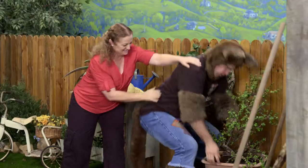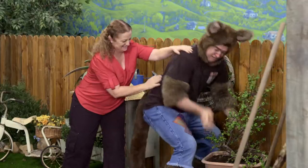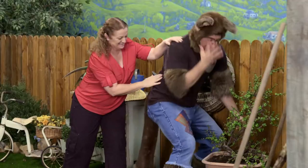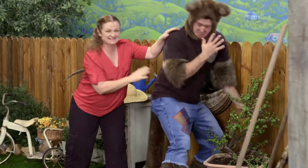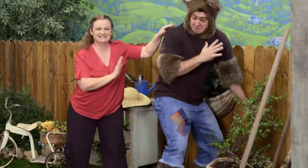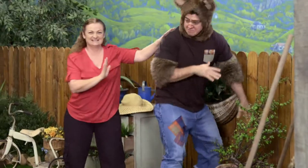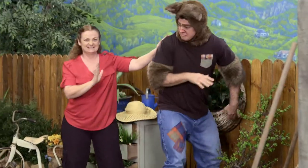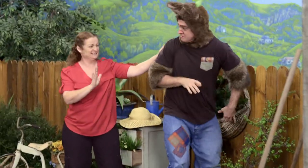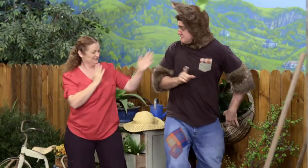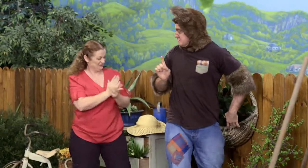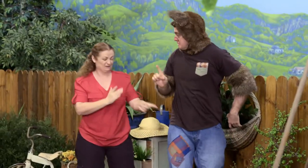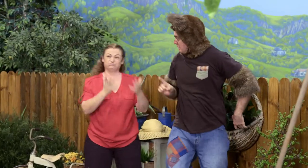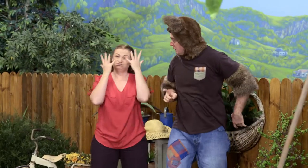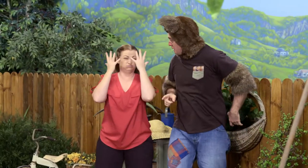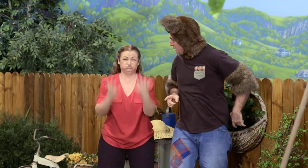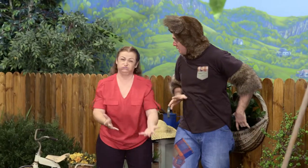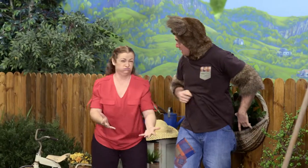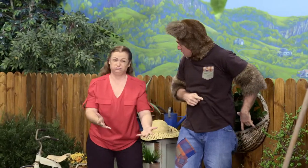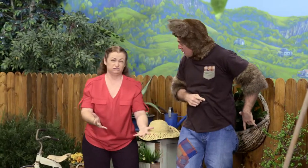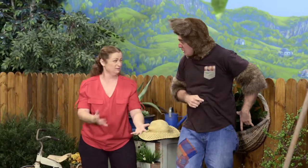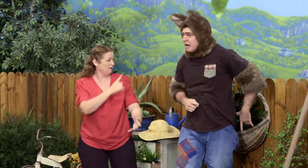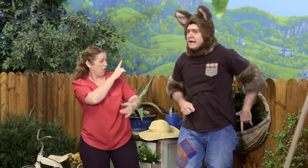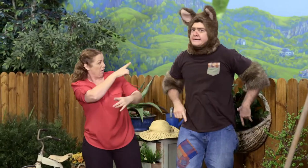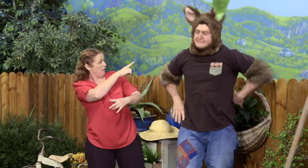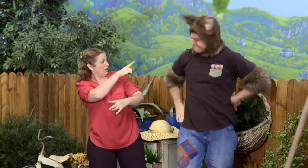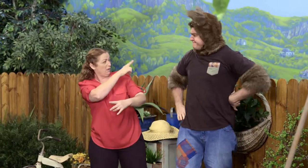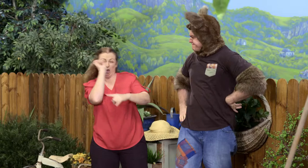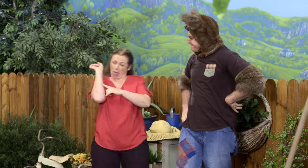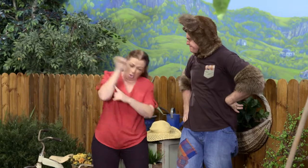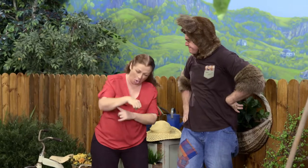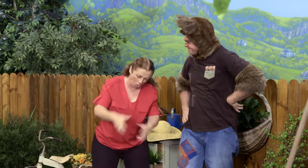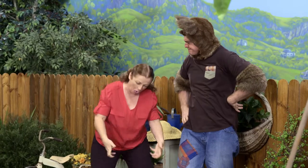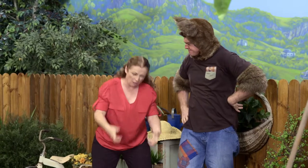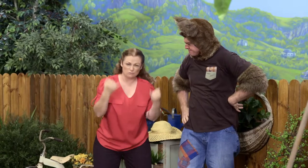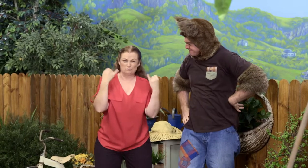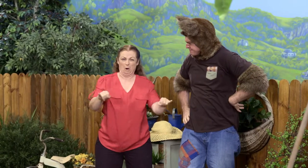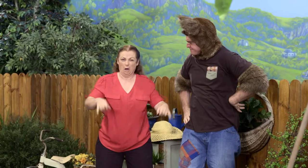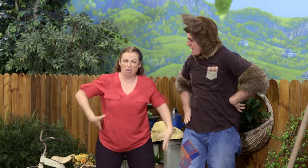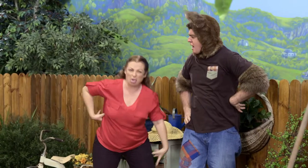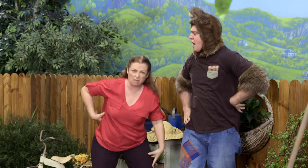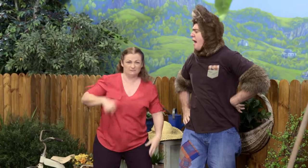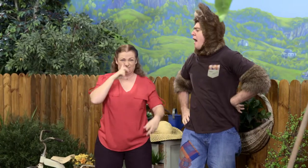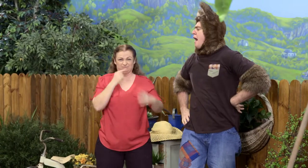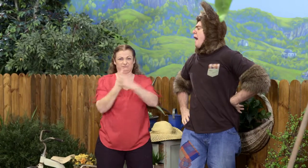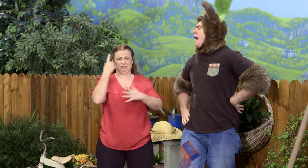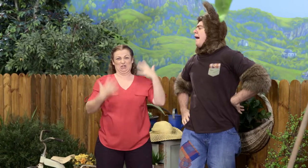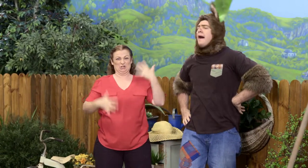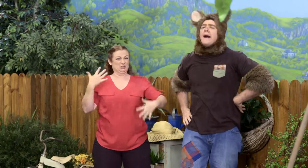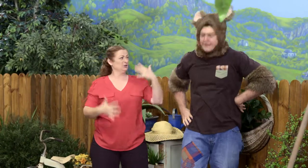Oh, no, no, no! No, Possum, it's really quite heavy and you're not bending over properly. You might hurt your back if you're not careful.